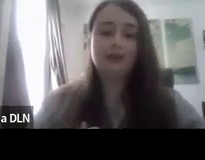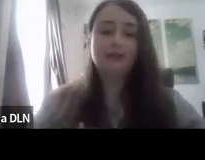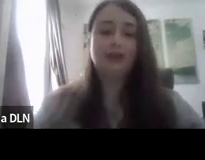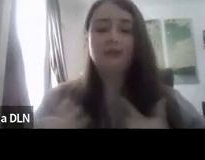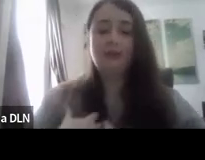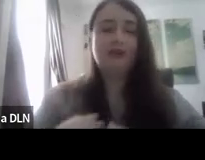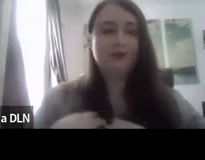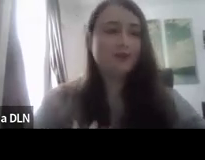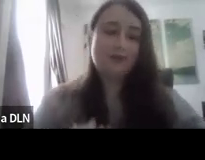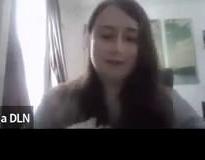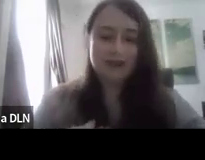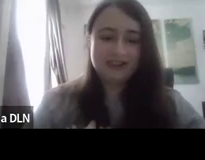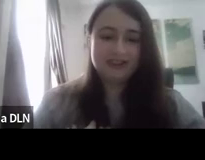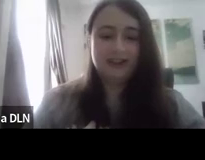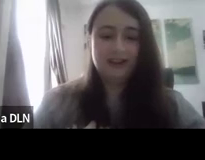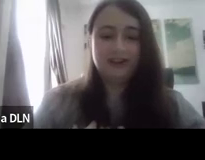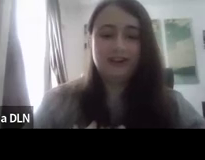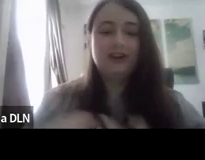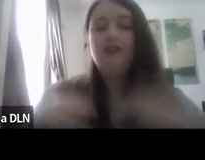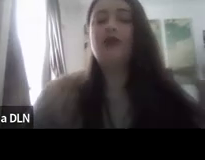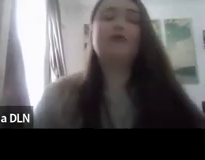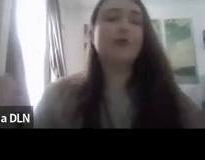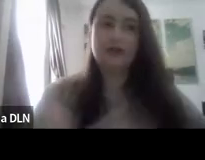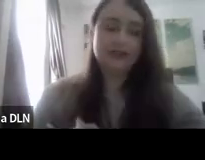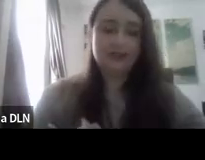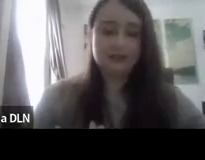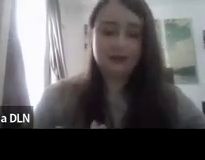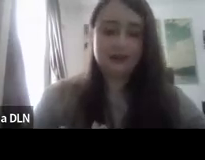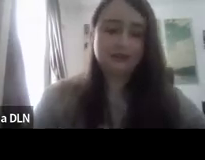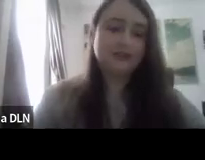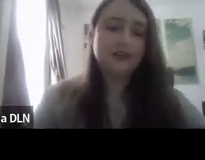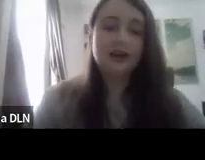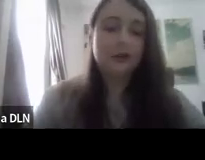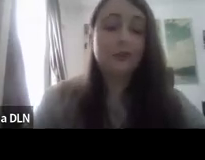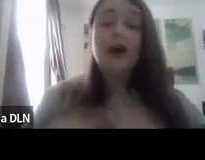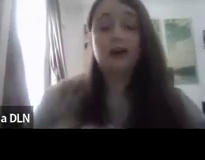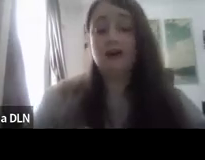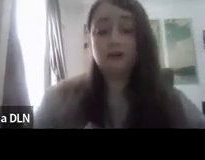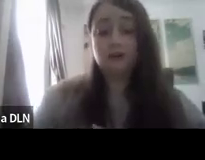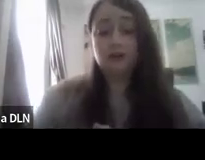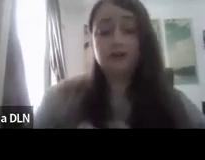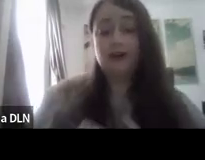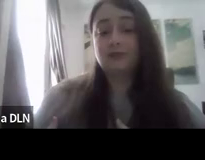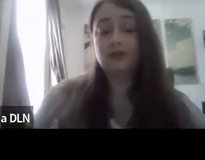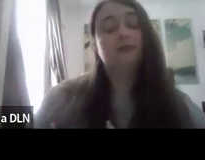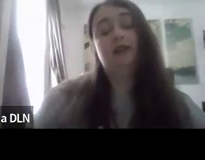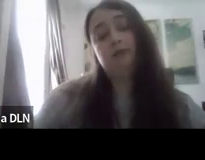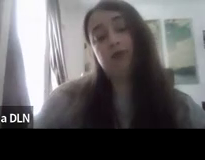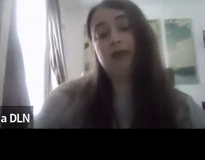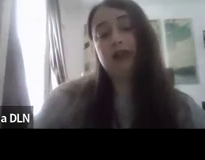giving my own stopgap measures and an overall positive experience. I also resolved a harassment complaint informally